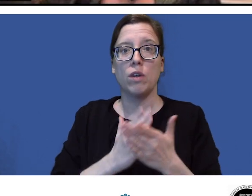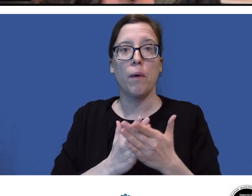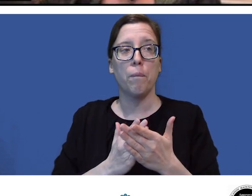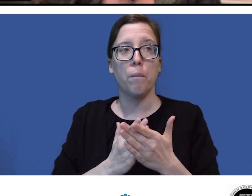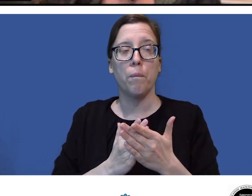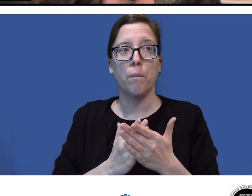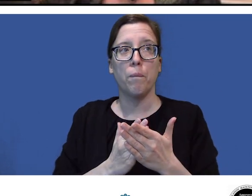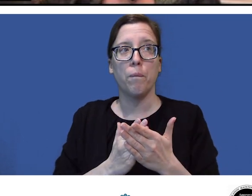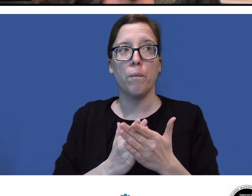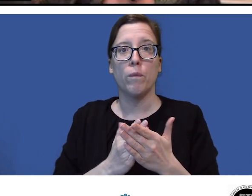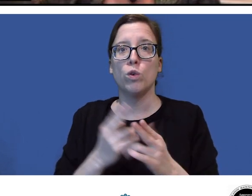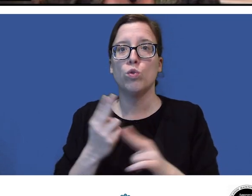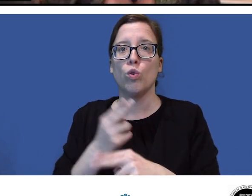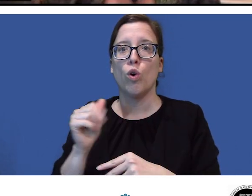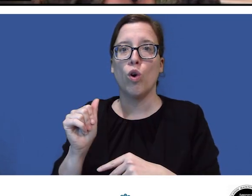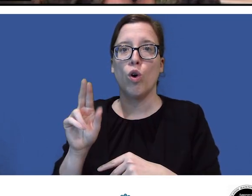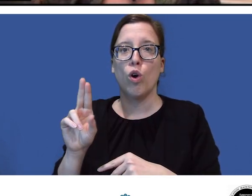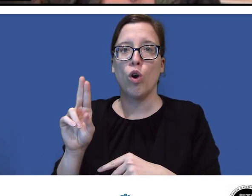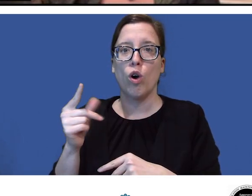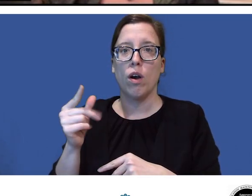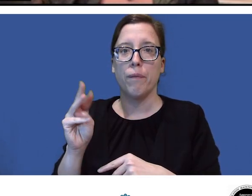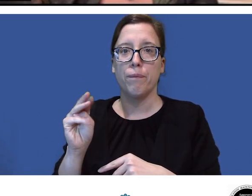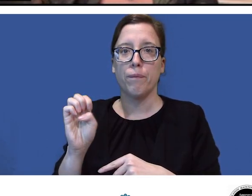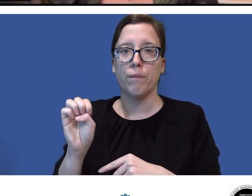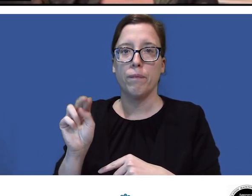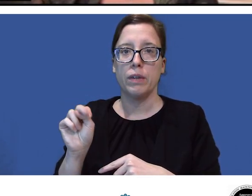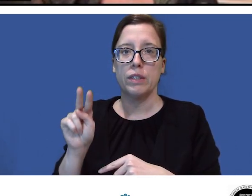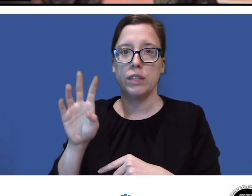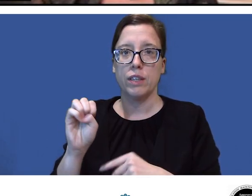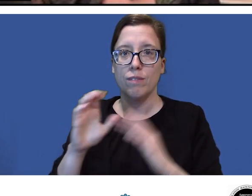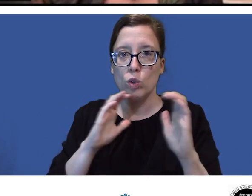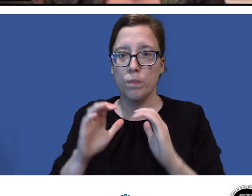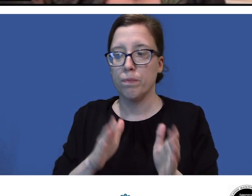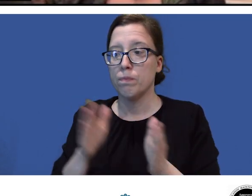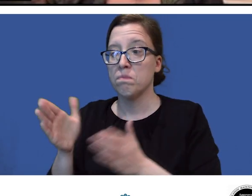Some of them use gestures. They go trick-or-treating.